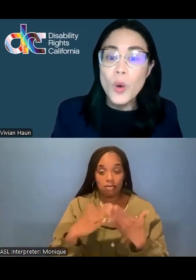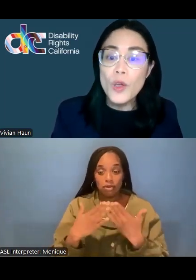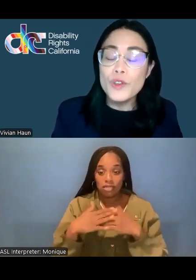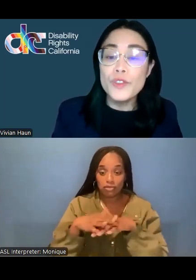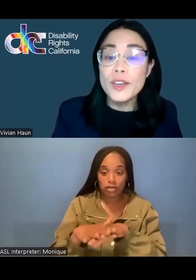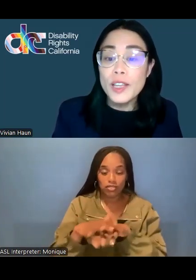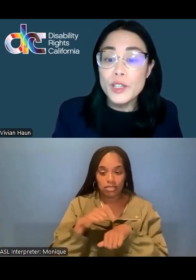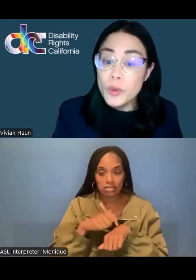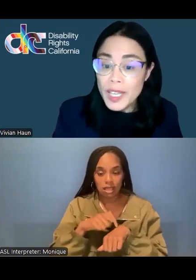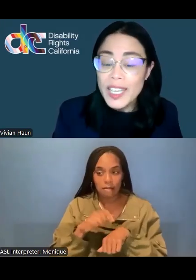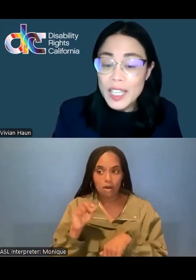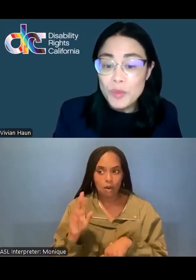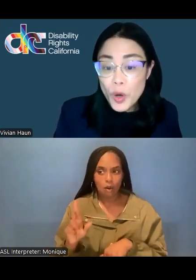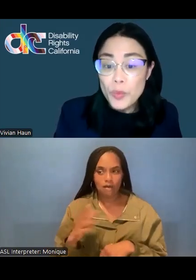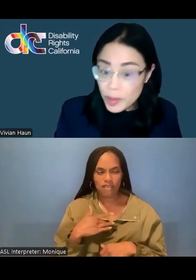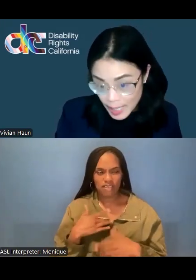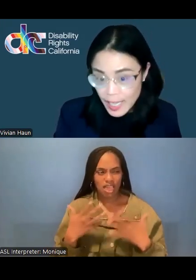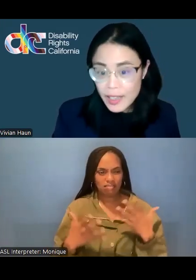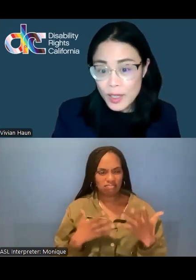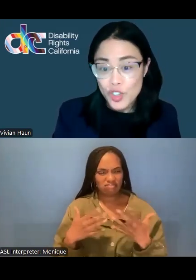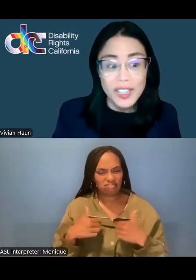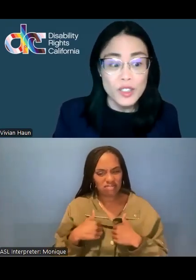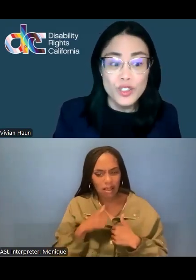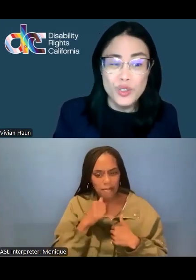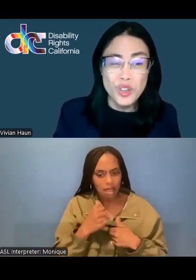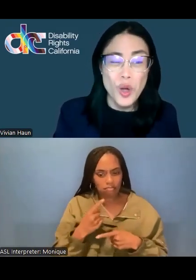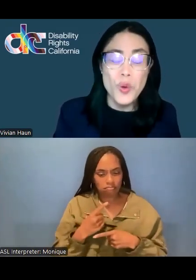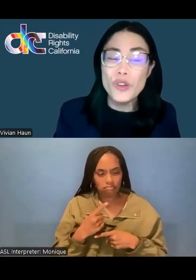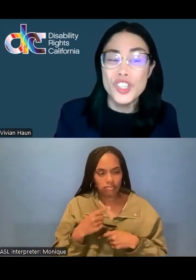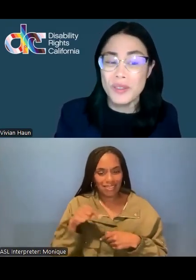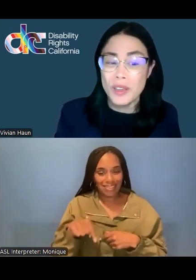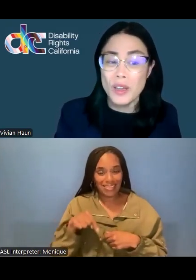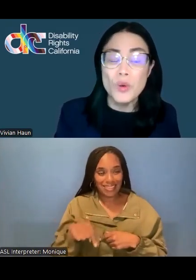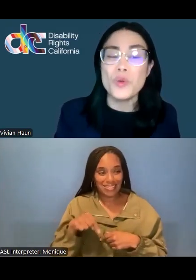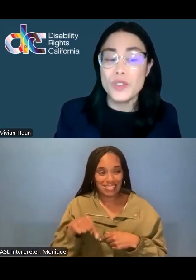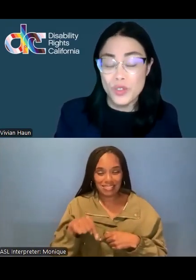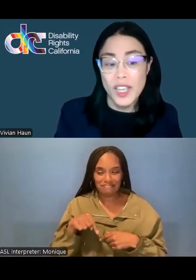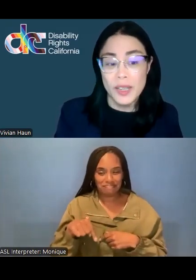or if you feel like you're being inappropriately subjected to coercion or restraint,